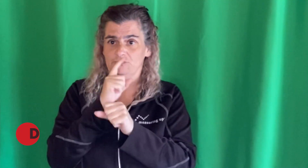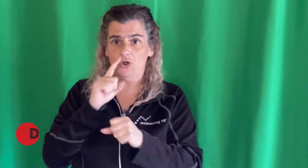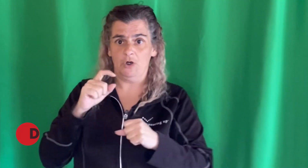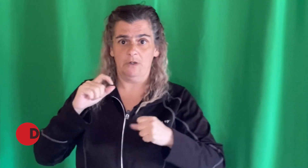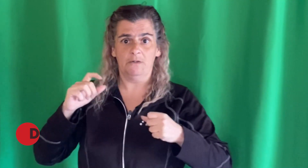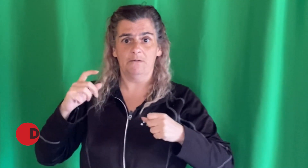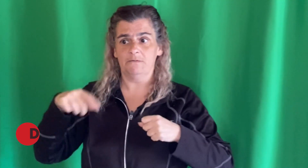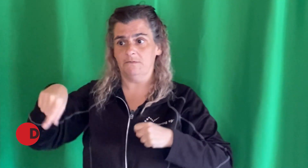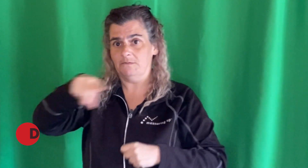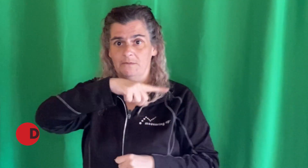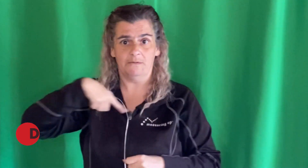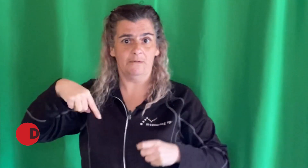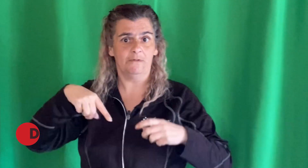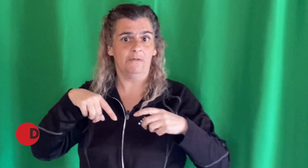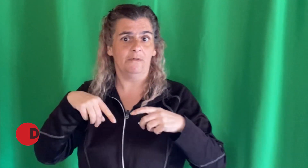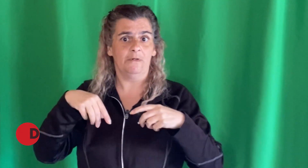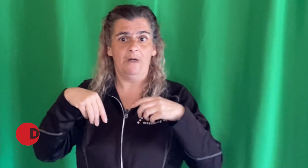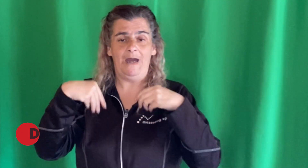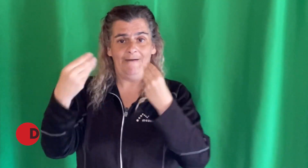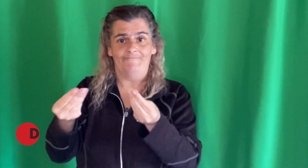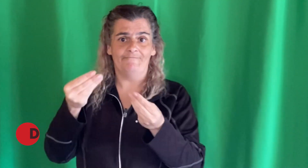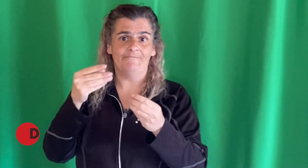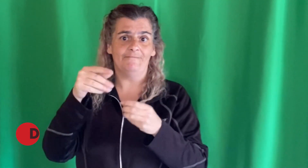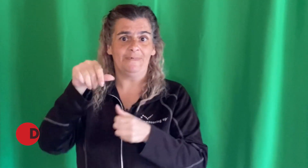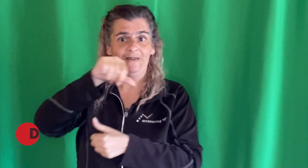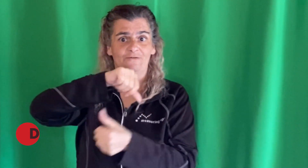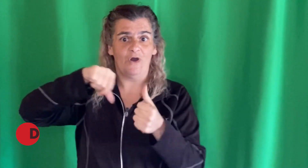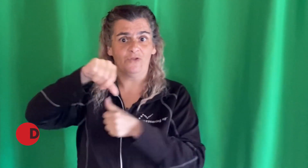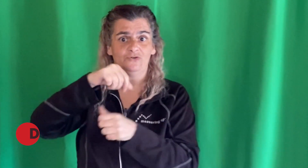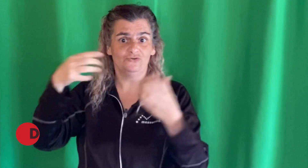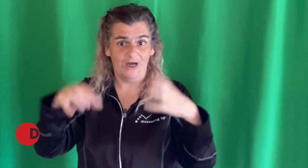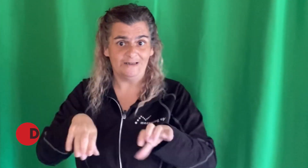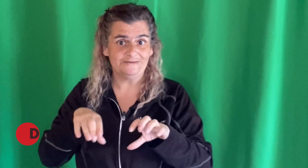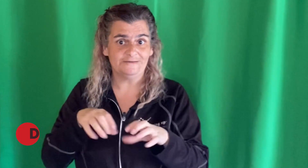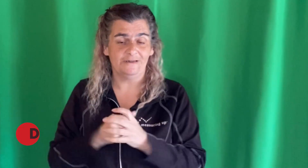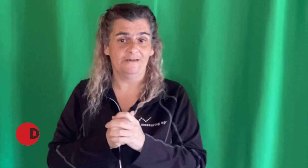Make sure we give each other a chance.